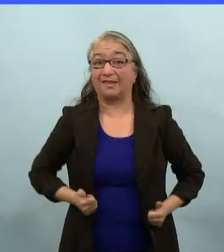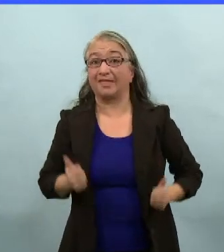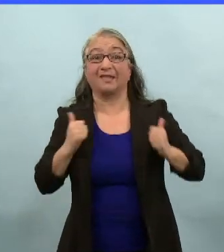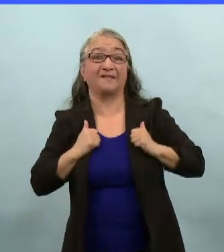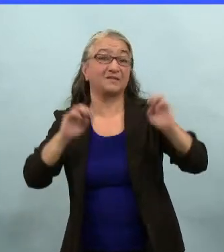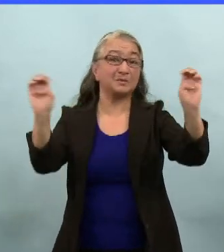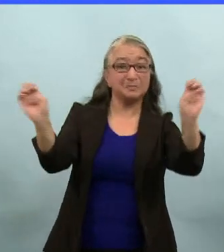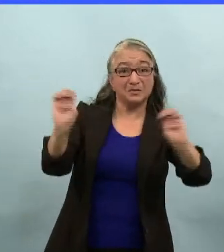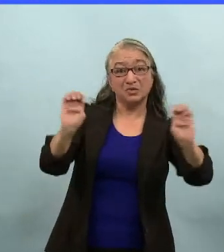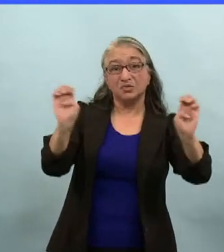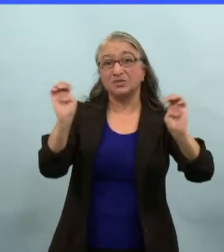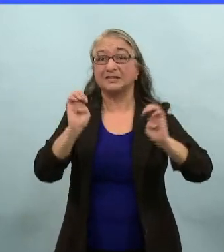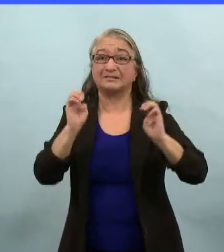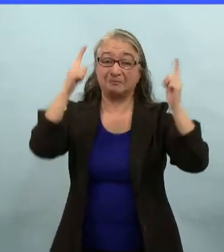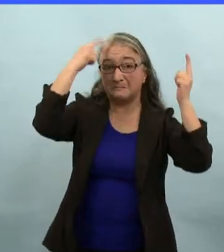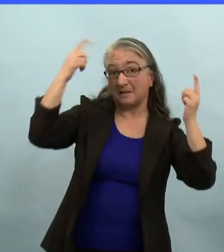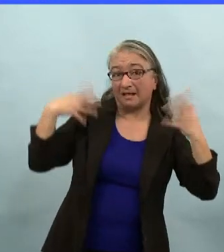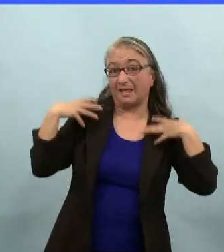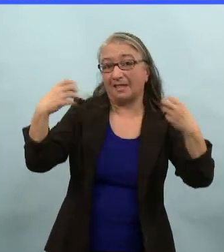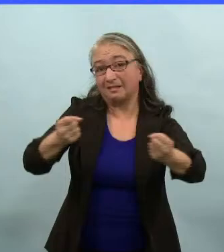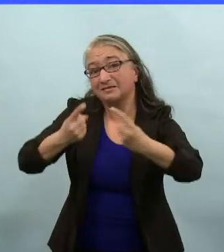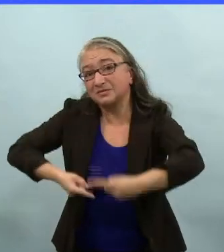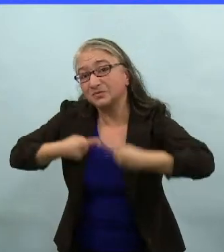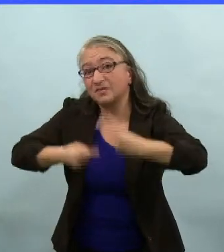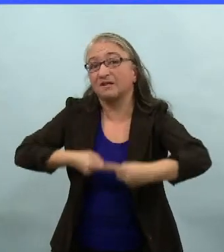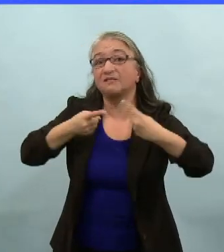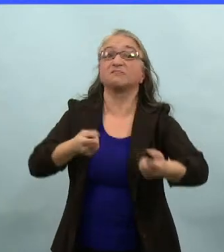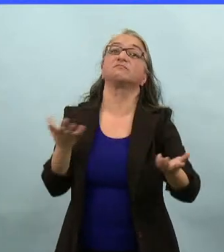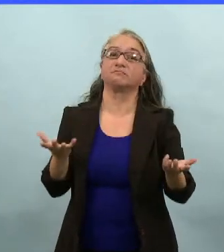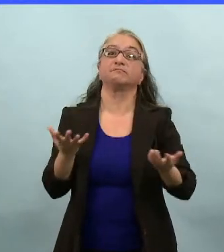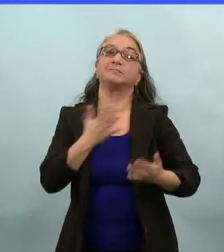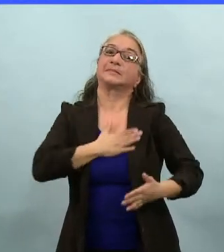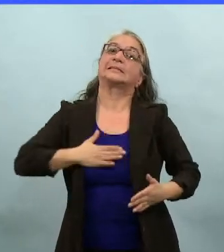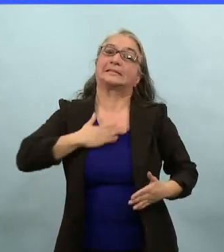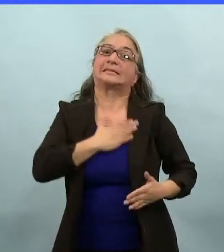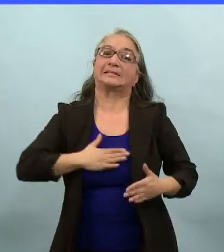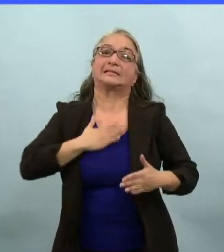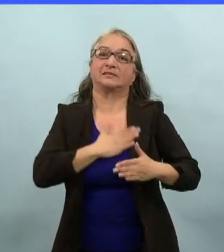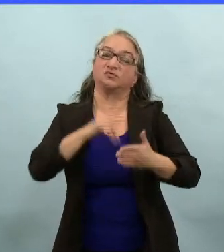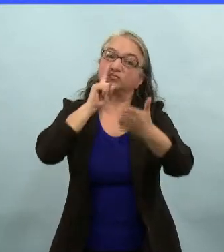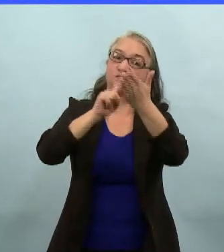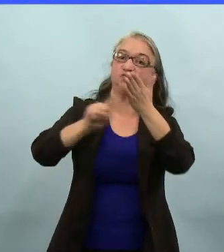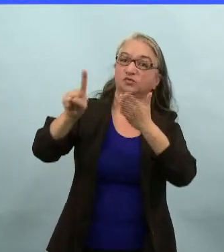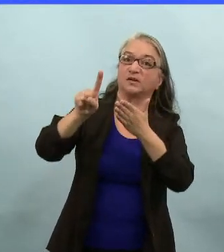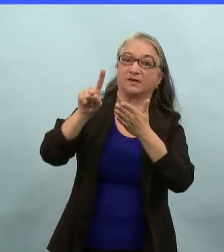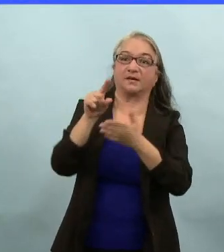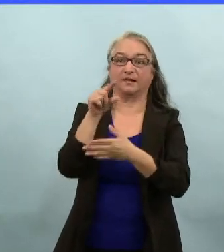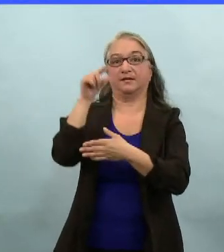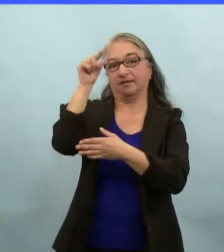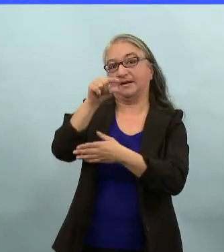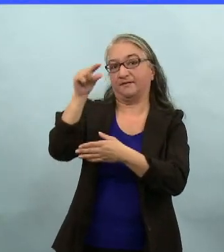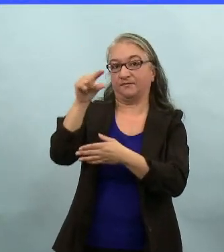available by region i encourage you to visit gov dot mb dot ca slash health